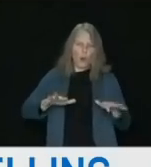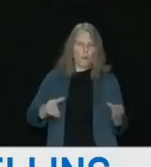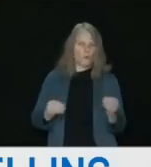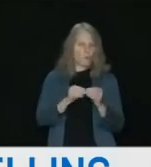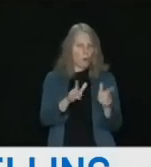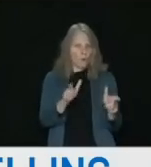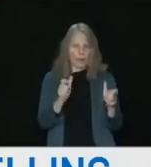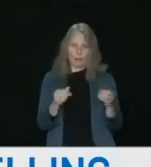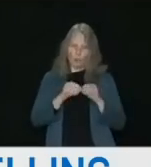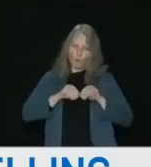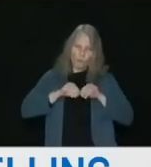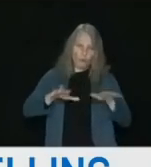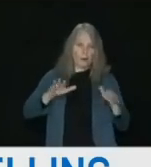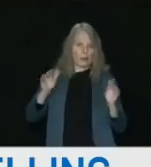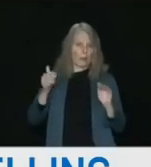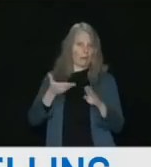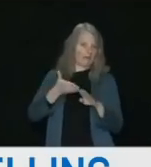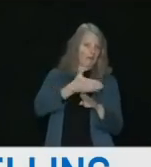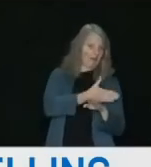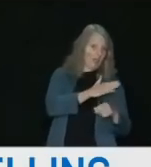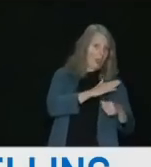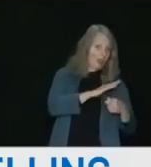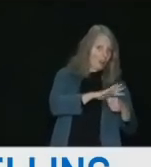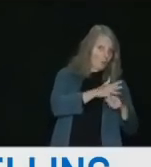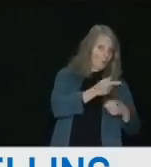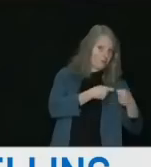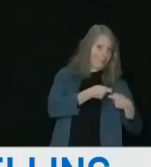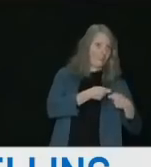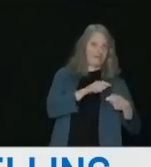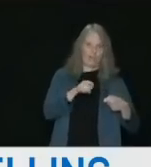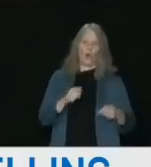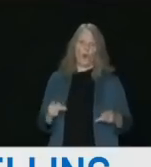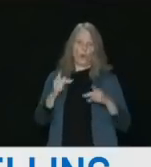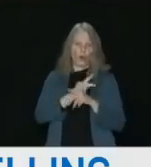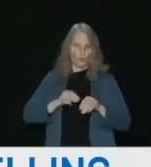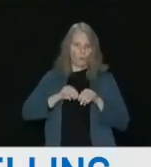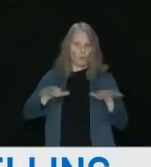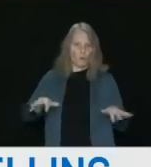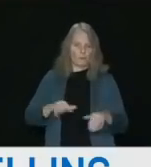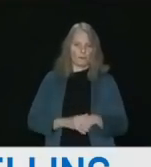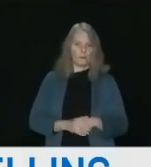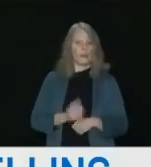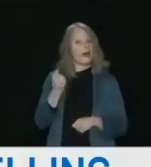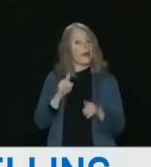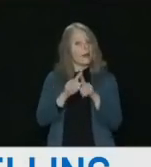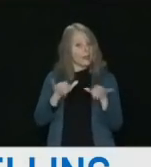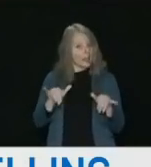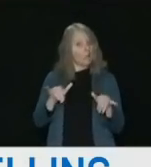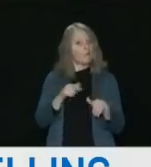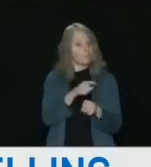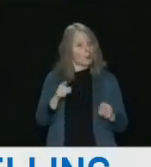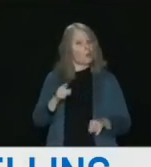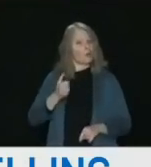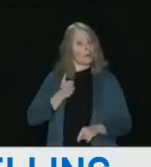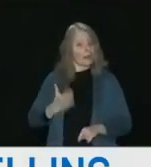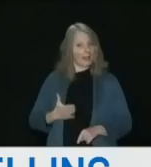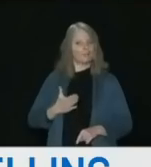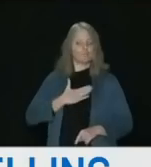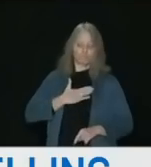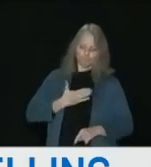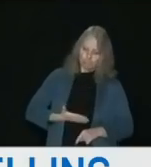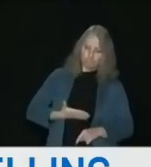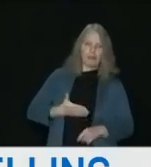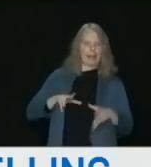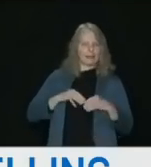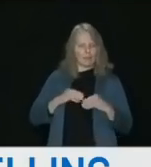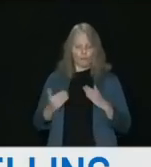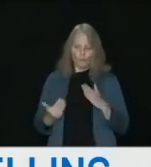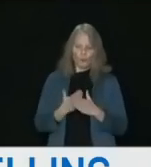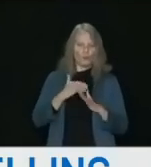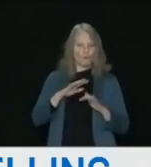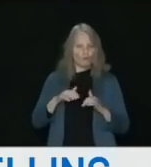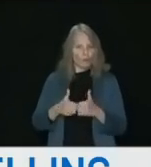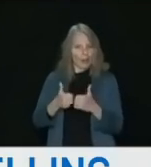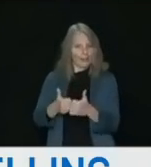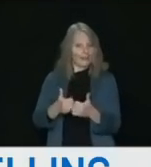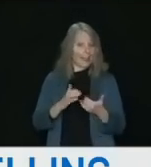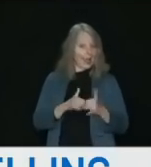CANADA IN ONLY A FEW WEEKS,